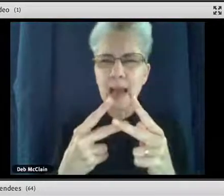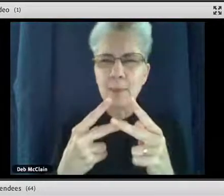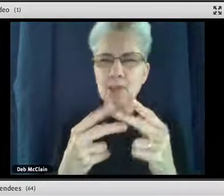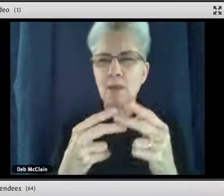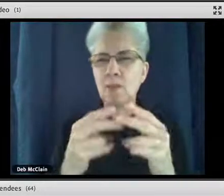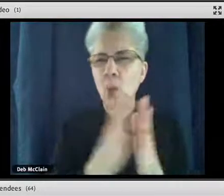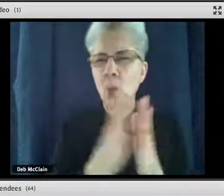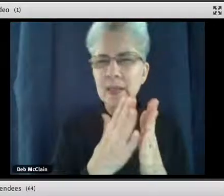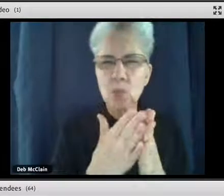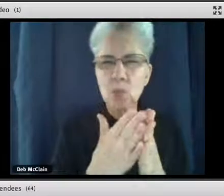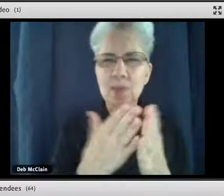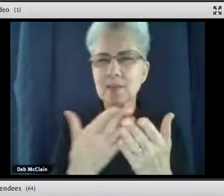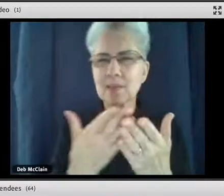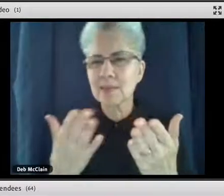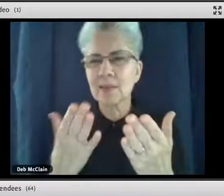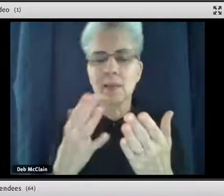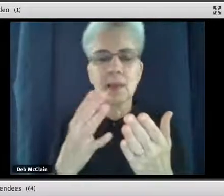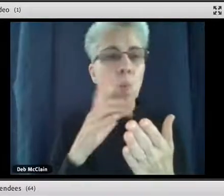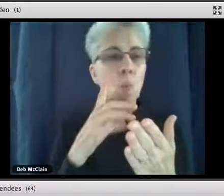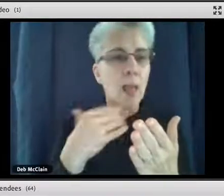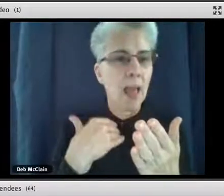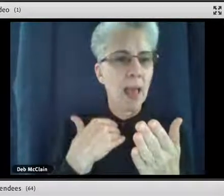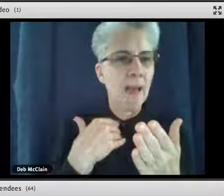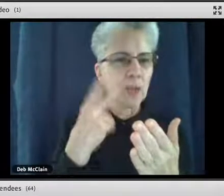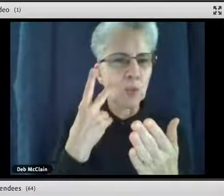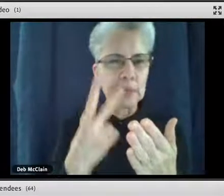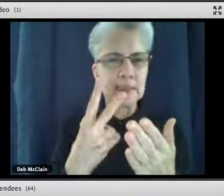of resources will have some slightly different...